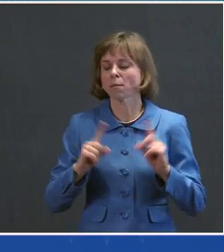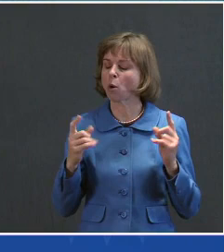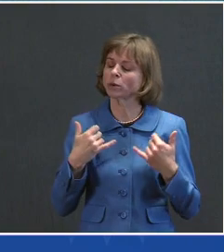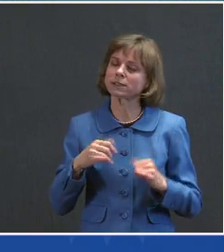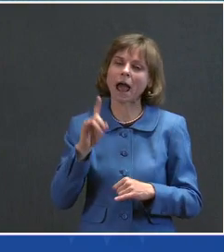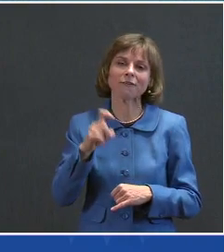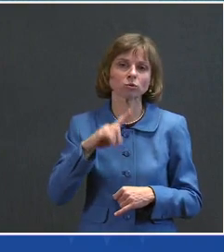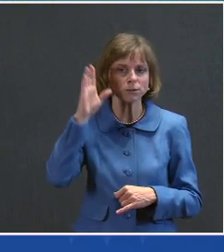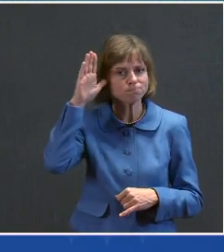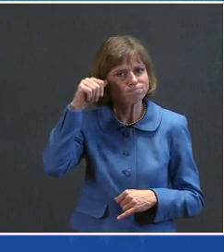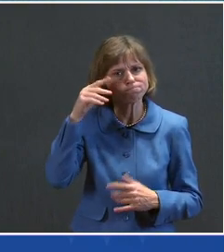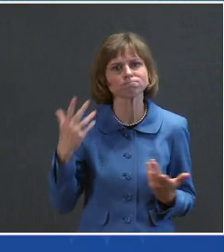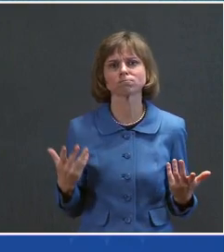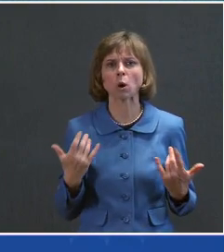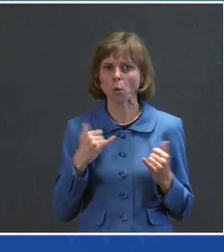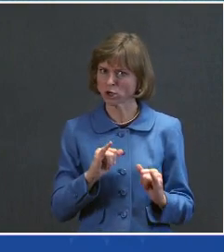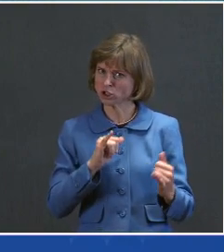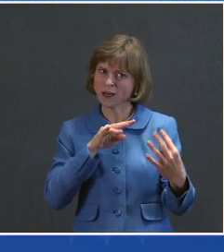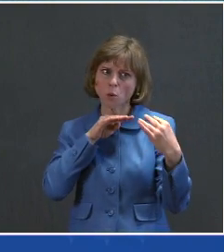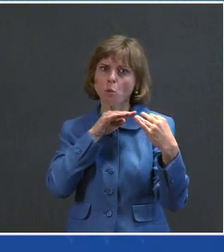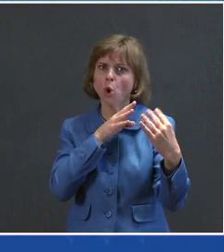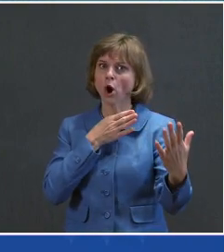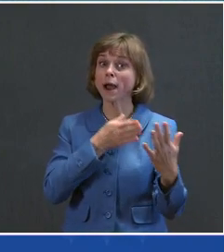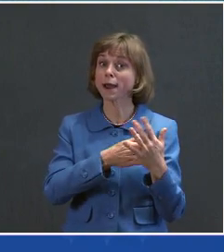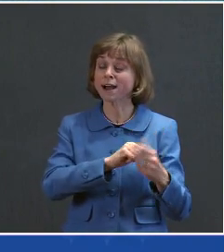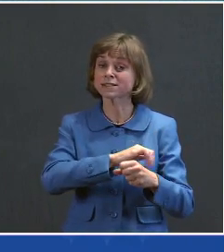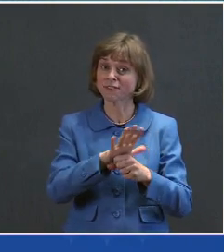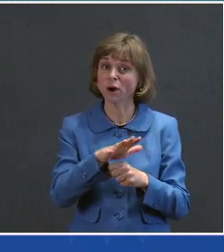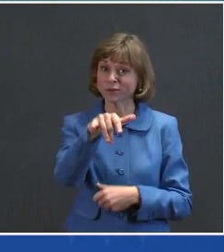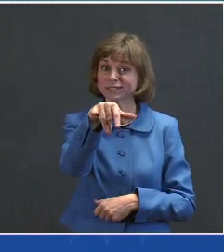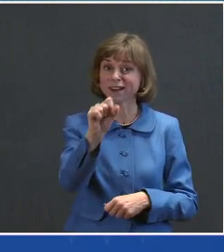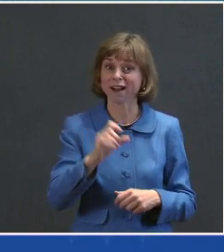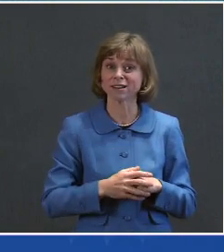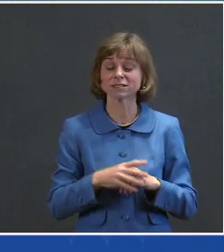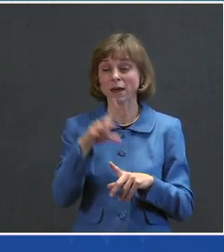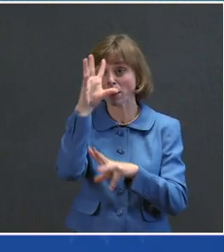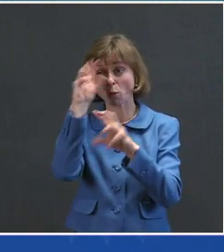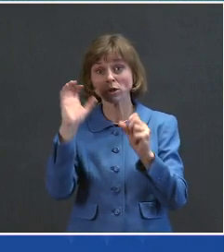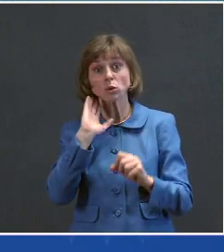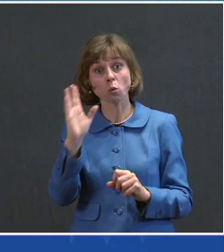The President, of course, will continue to convey that publicly and also privately in his conversations.